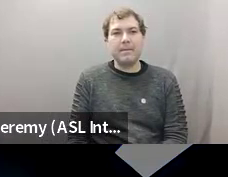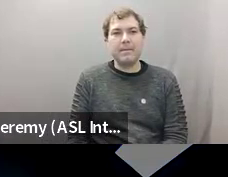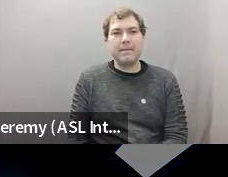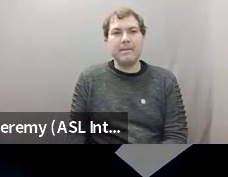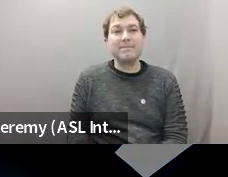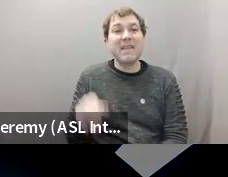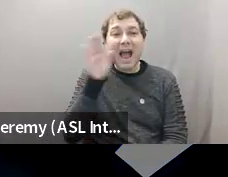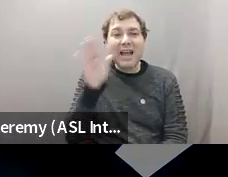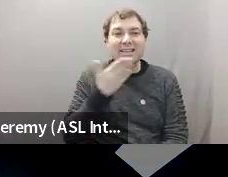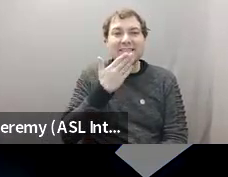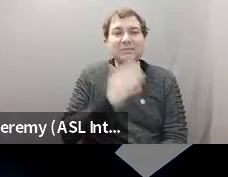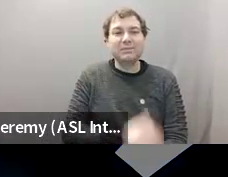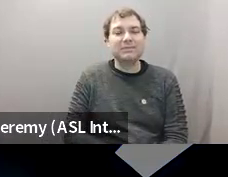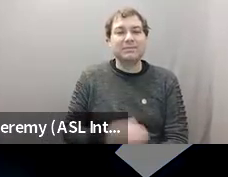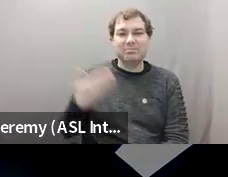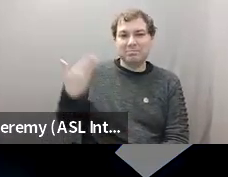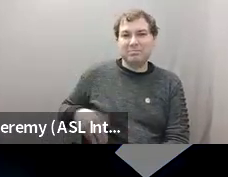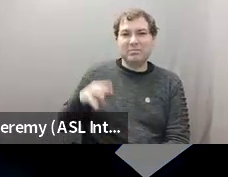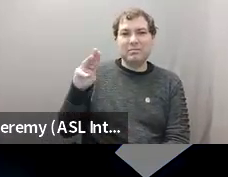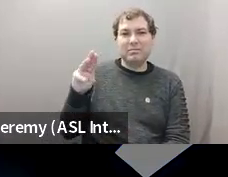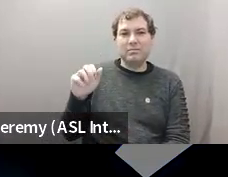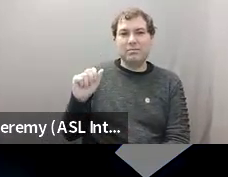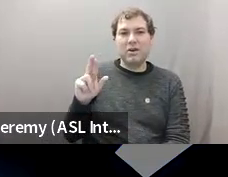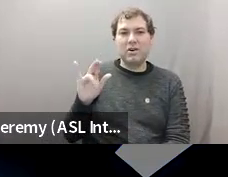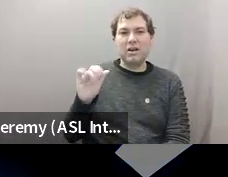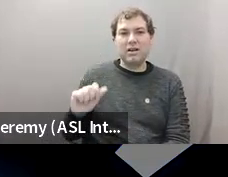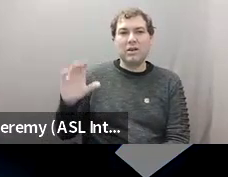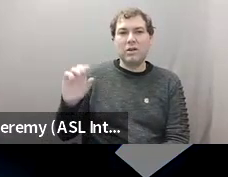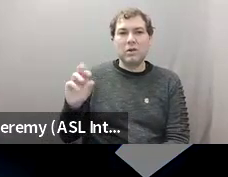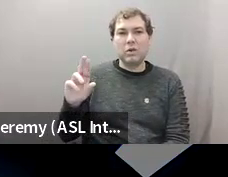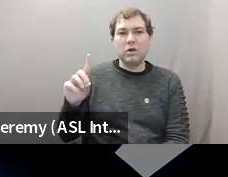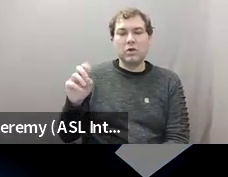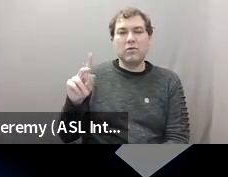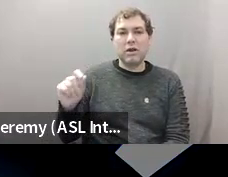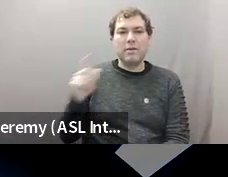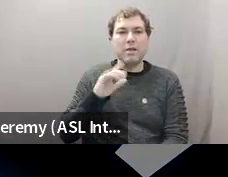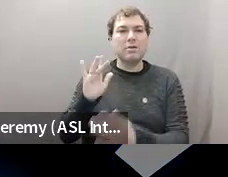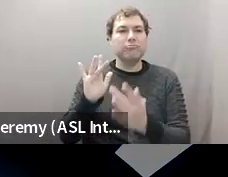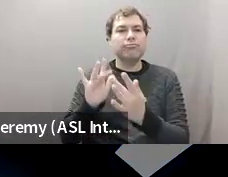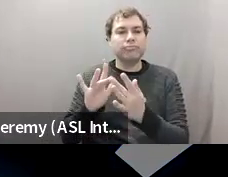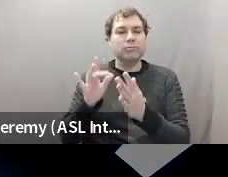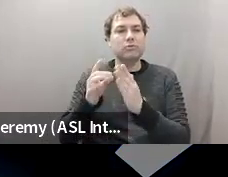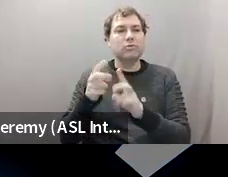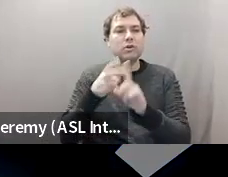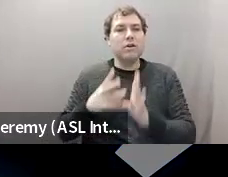Maria Cordova: Hi, yes, thank you. My name is Maria Cordova, and I'm the community Outreach coordinator for the Independent center in Colorado Springs.